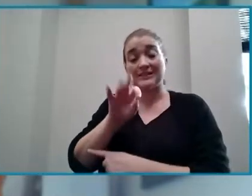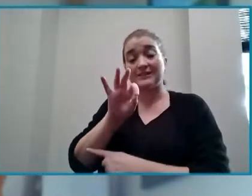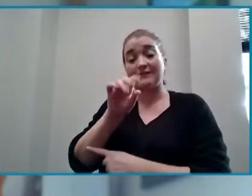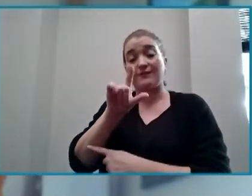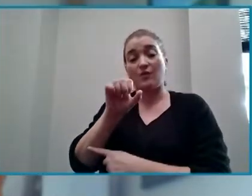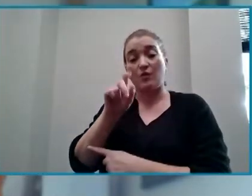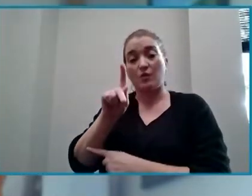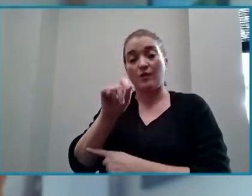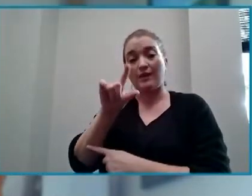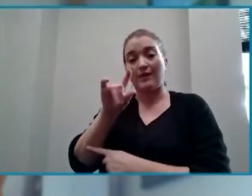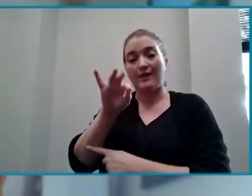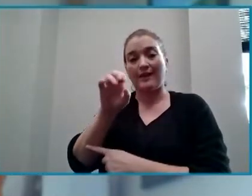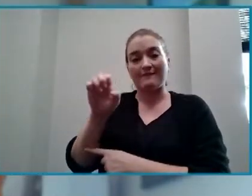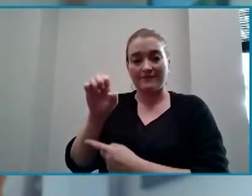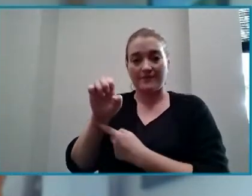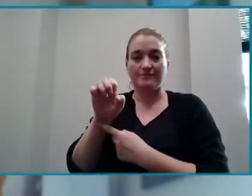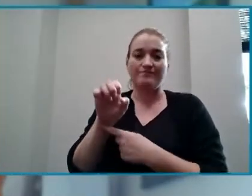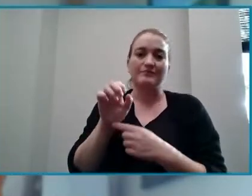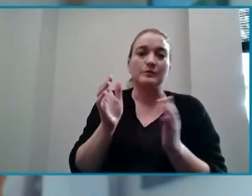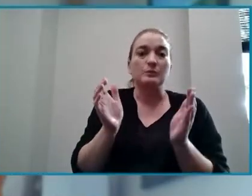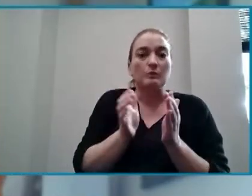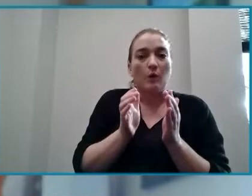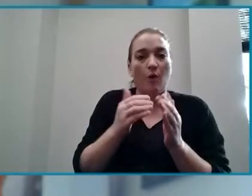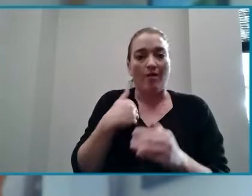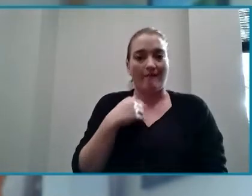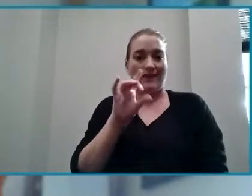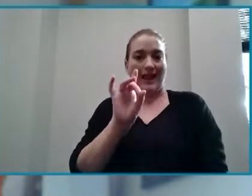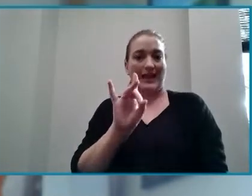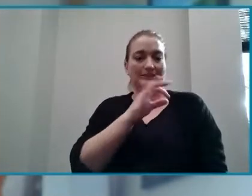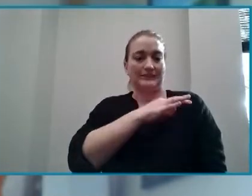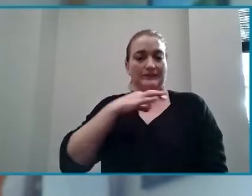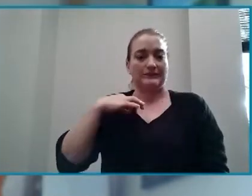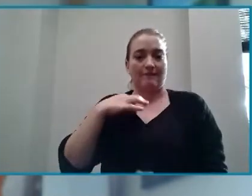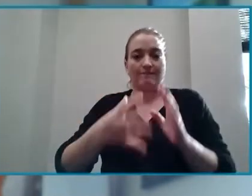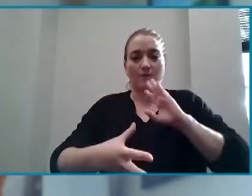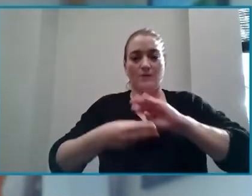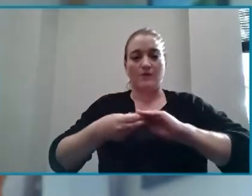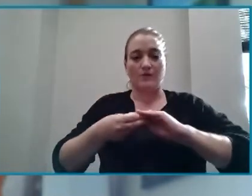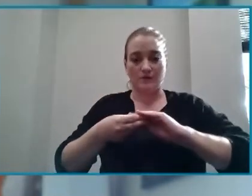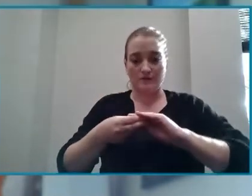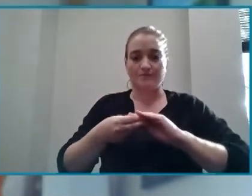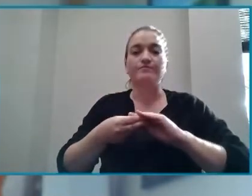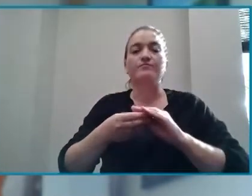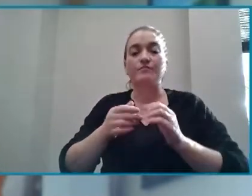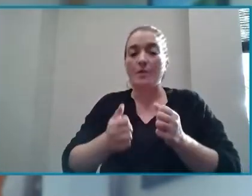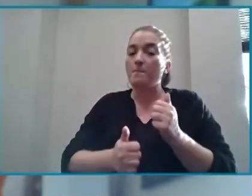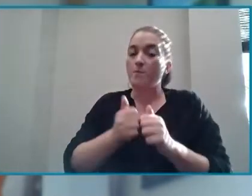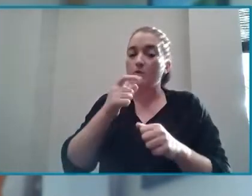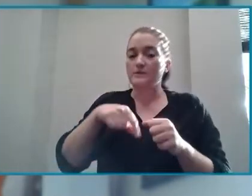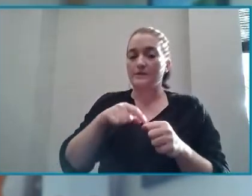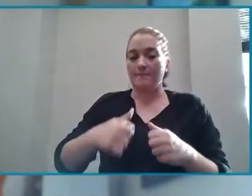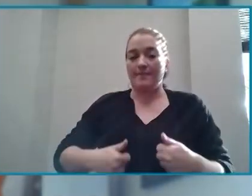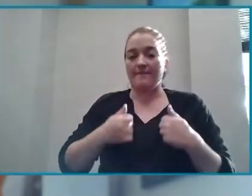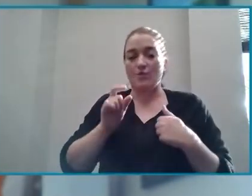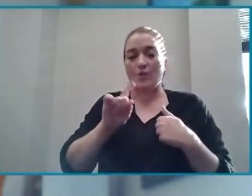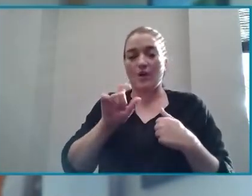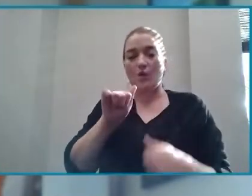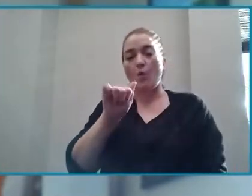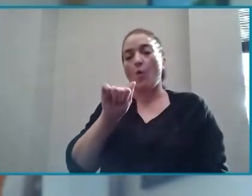We've got about eight staff members. We're mostly located in the Austin, Texas area. Uh, but we also do work around the state of Texas.